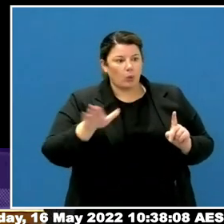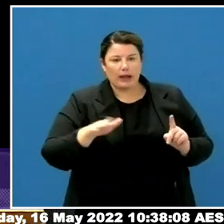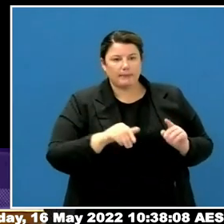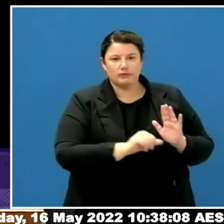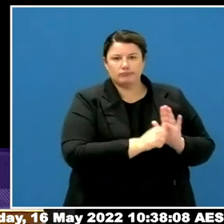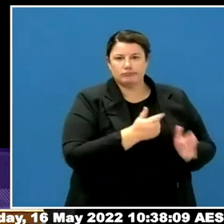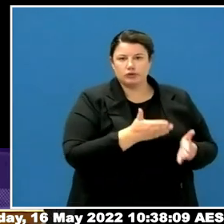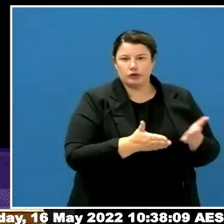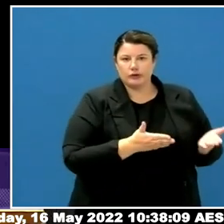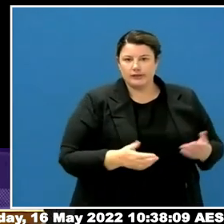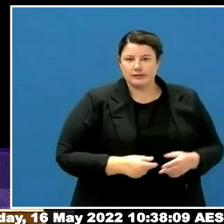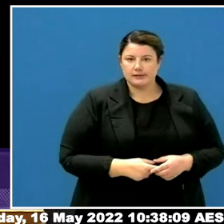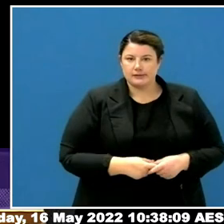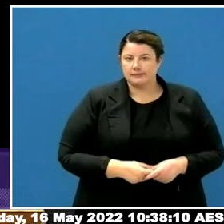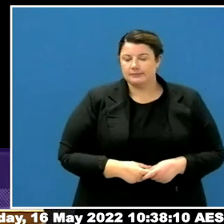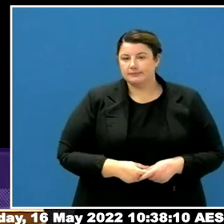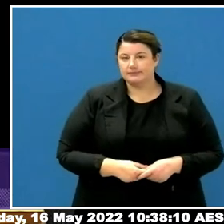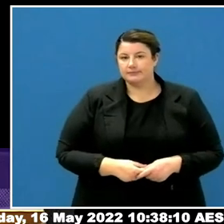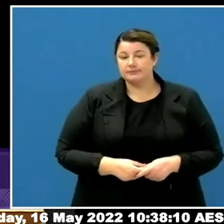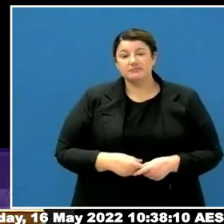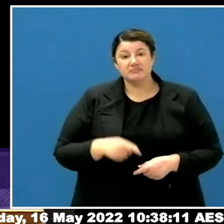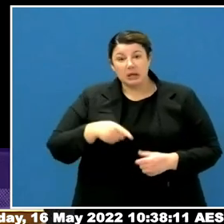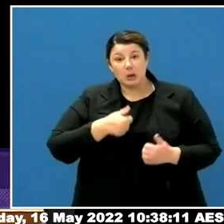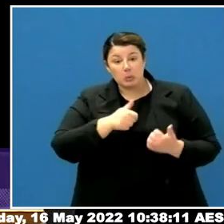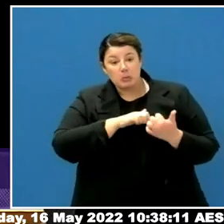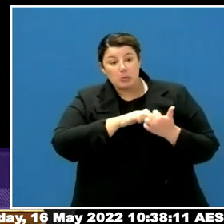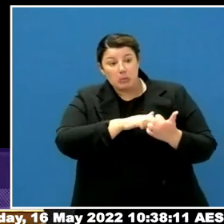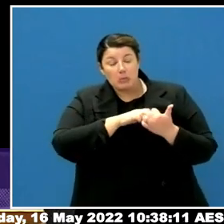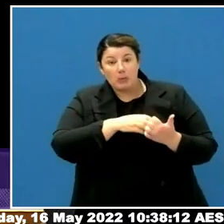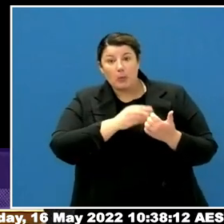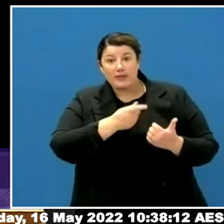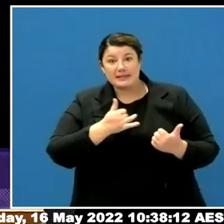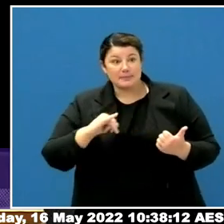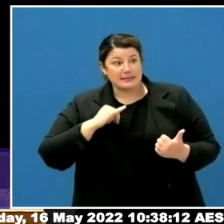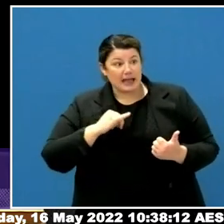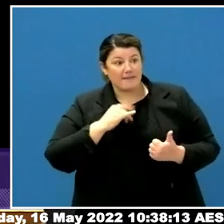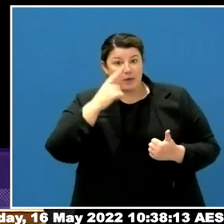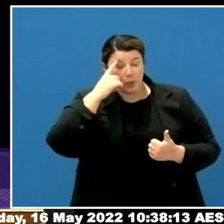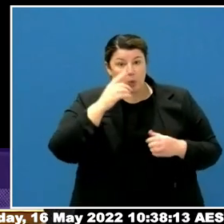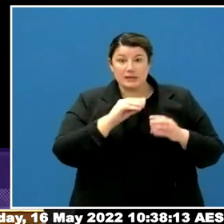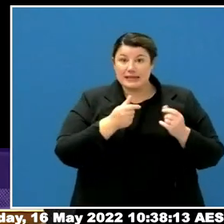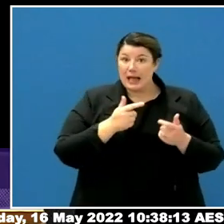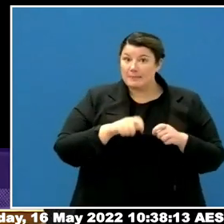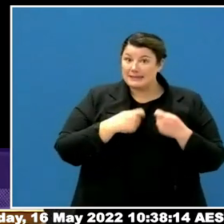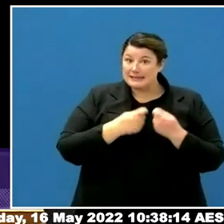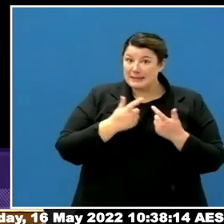She will say that she developed a good rapport with some staff and thought some of the Team Leaders did a great job in the circumstances.